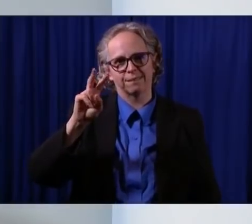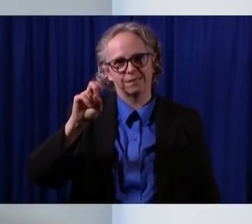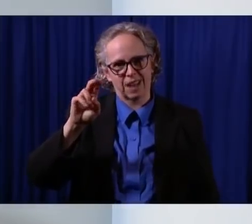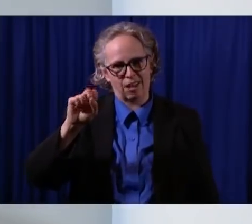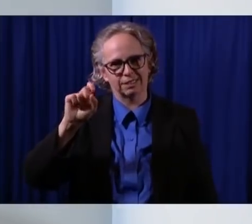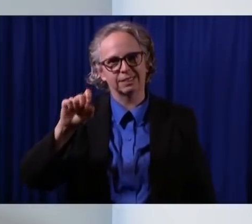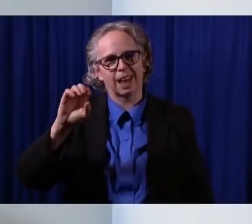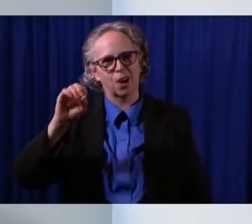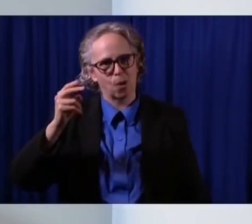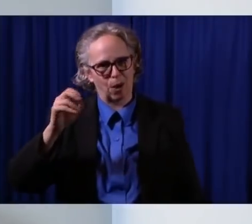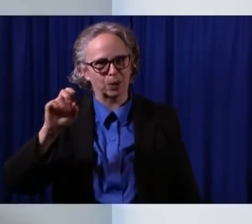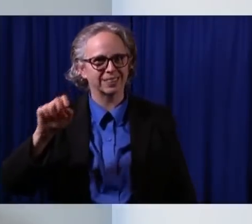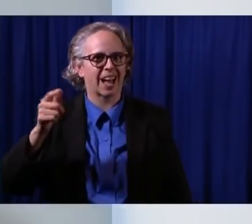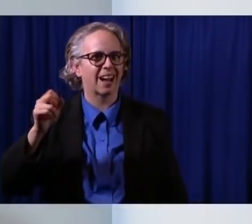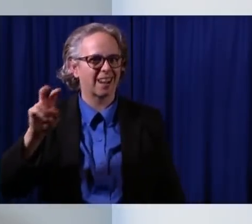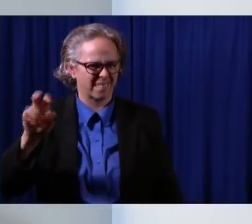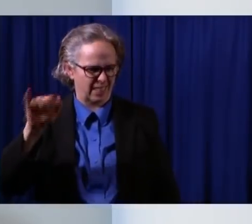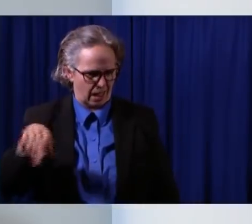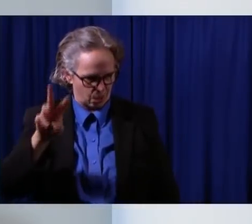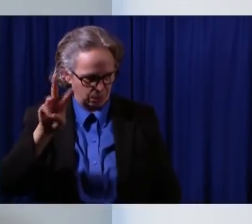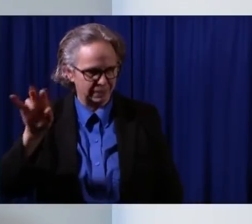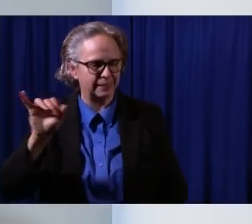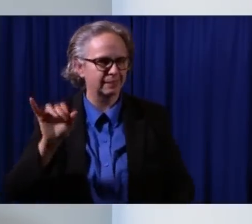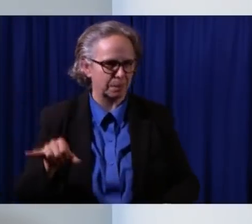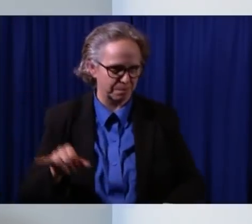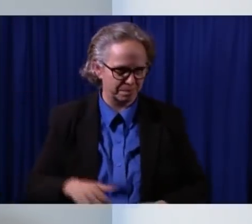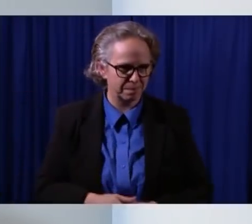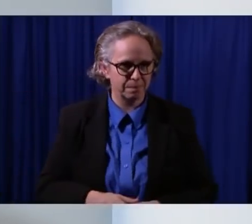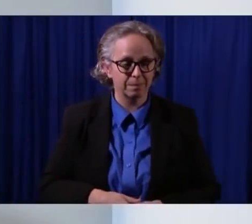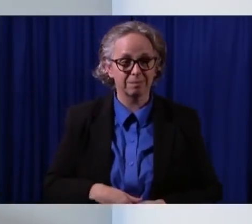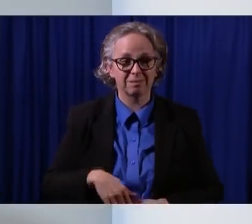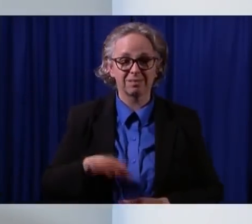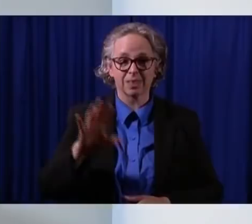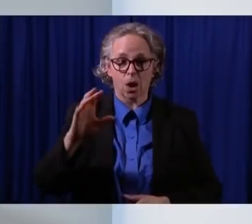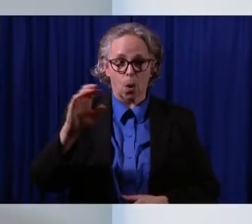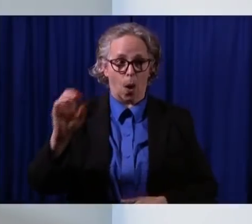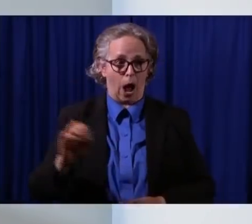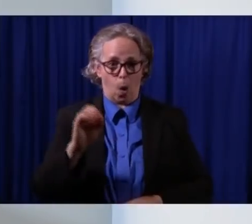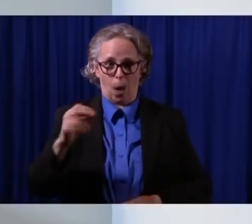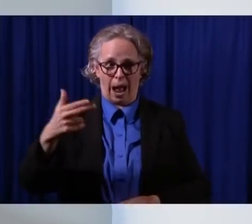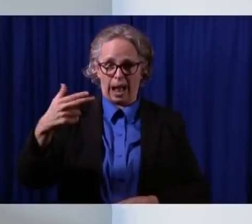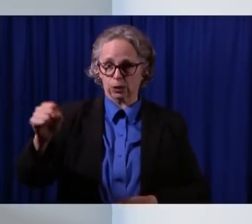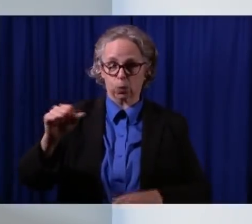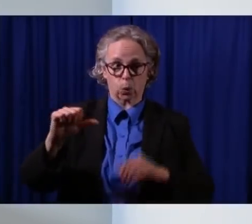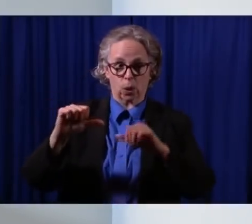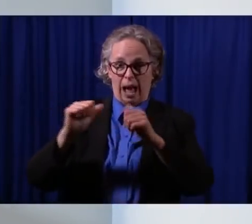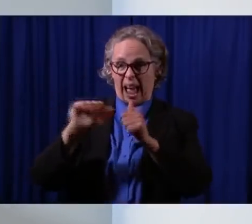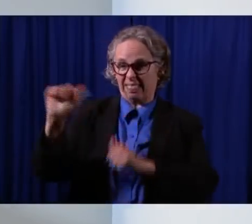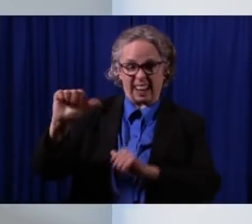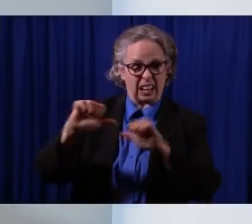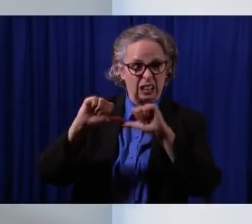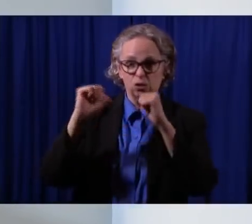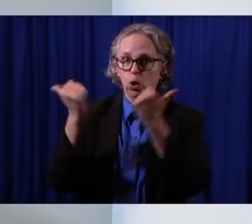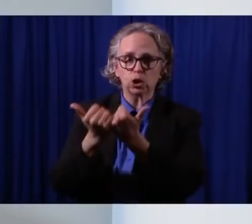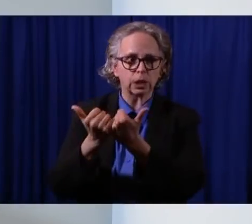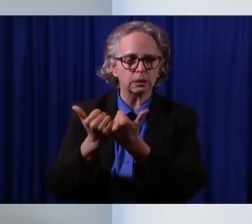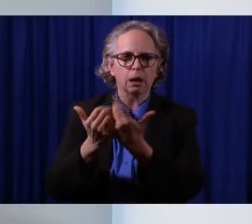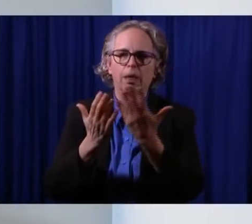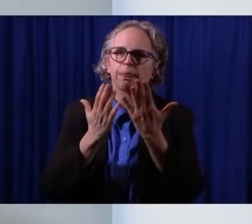PROCEED. THE SPECIFICS ON THE TRAINING GUIDANCE, WHICH IS VERY STRAIGHTFORWARD, WILL BE UPDATED SOON AT CORONAVIRUS.OHIO.GOV WEBSITE.